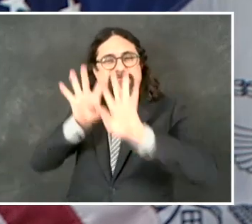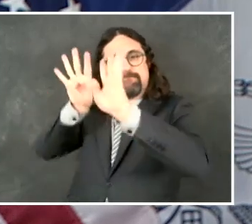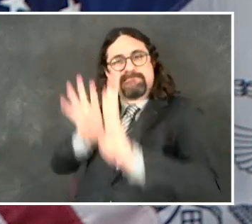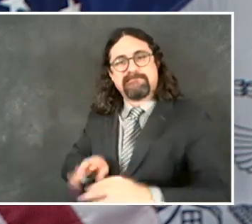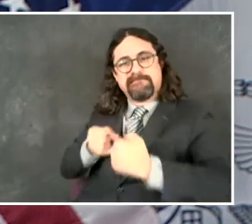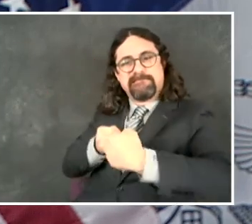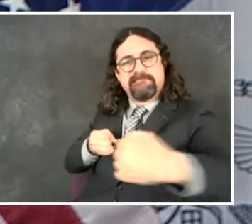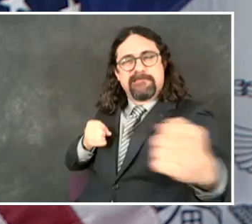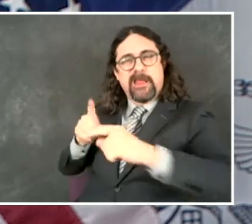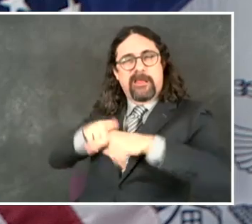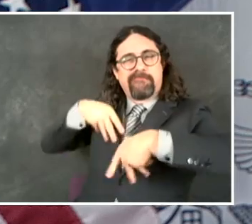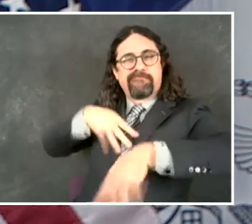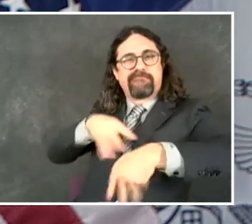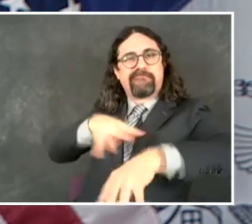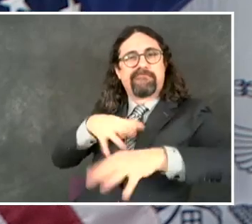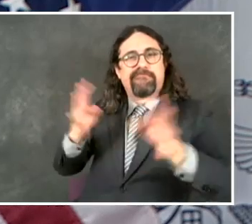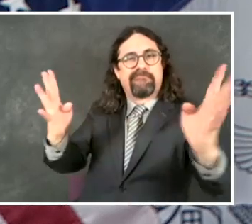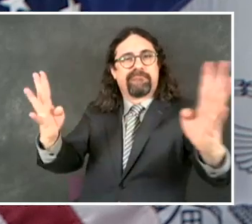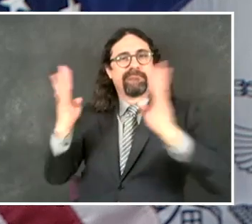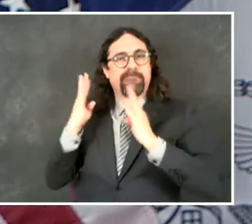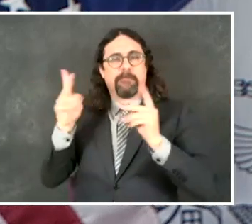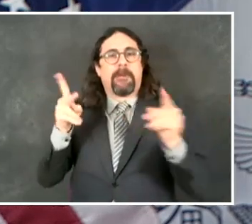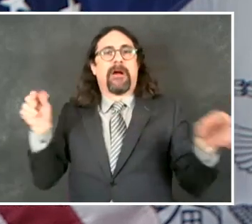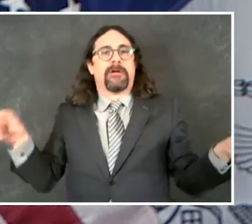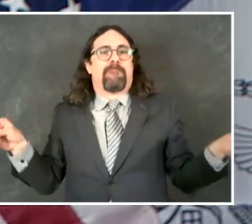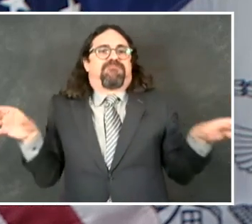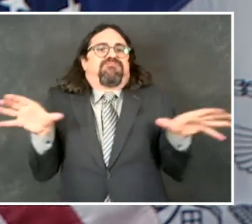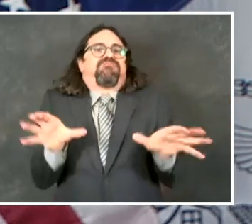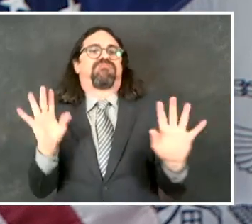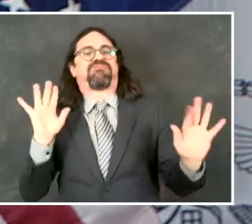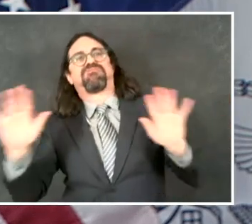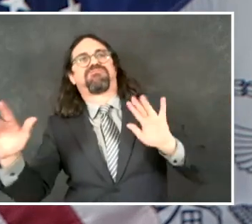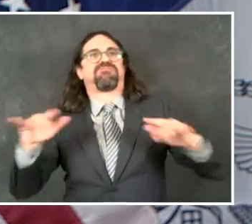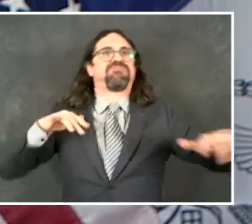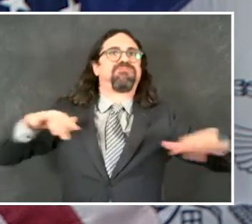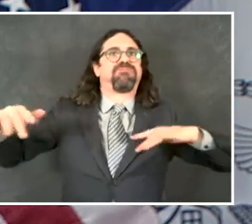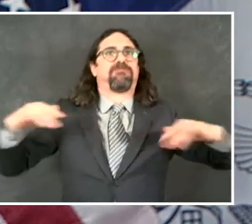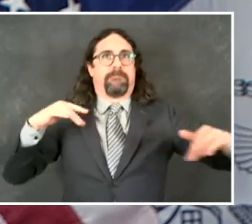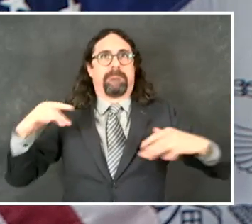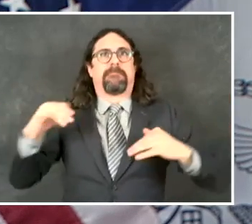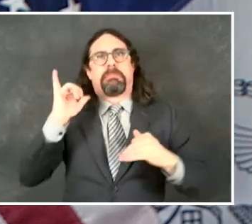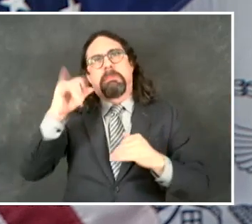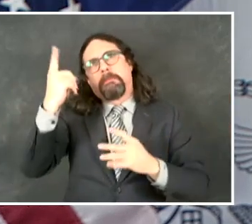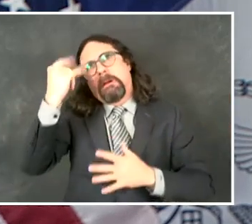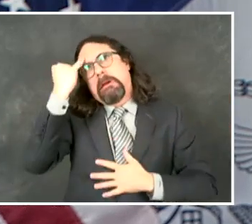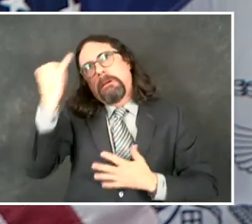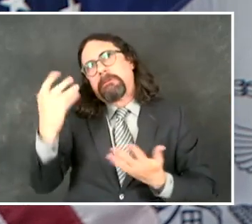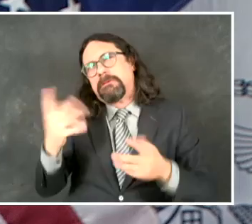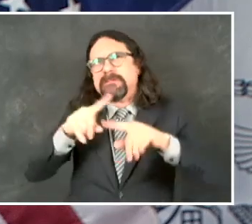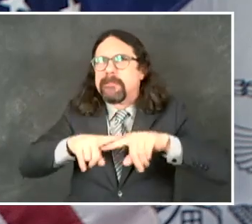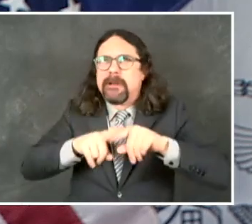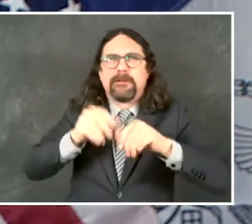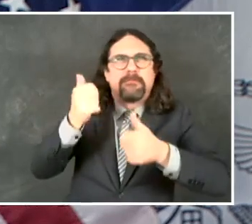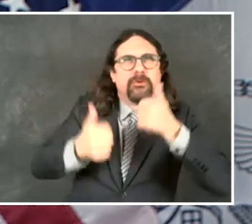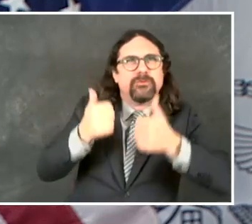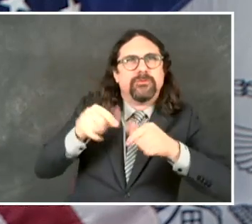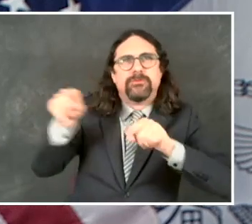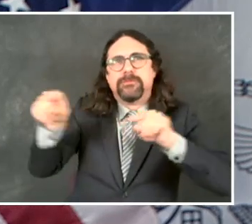ENFORCED AND ANOTHER PIECE OF DISCUSSION IS EARLY ACTION BIKE LANES, SEE AN POOPRTUNITY TODO